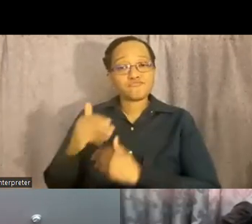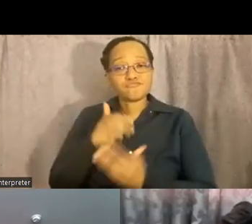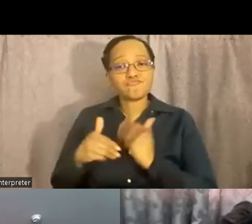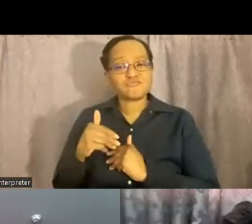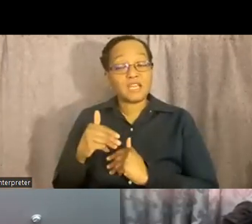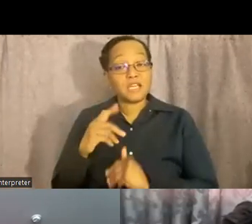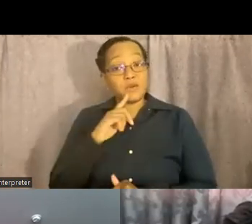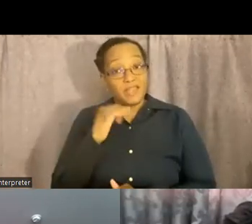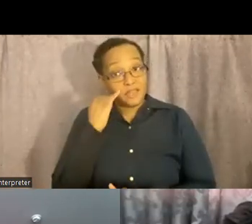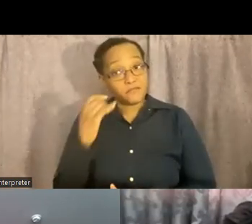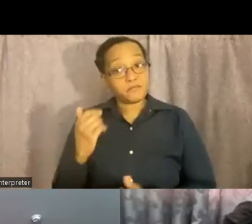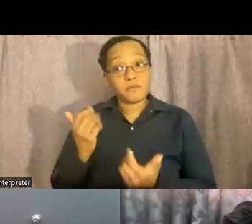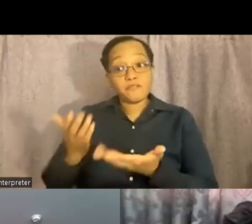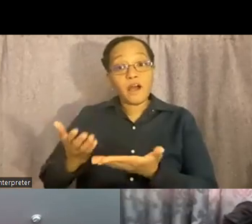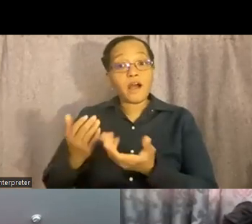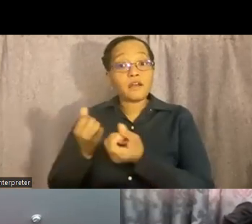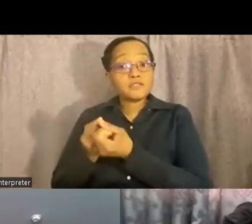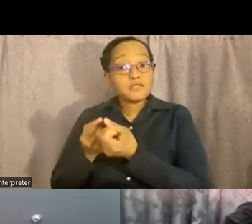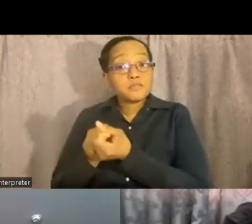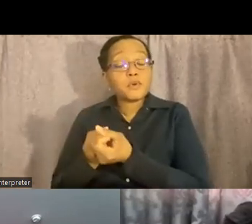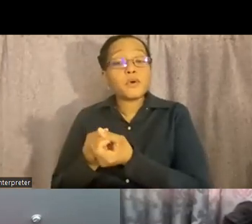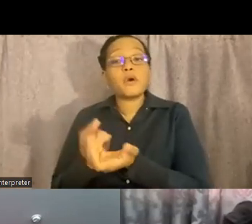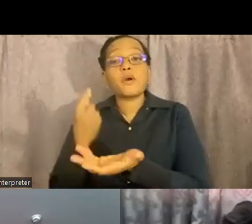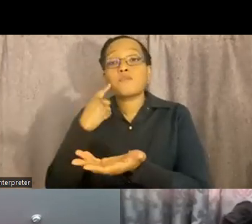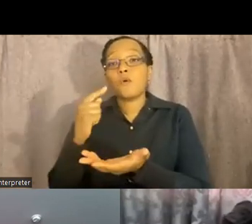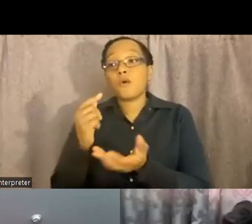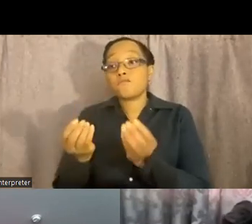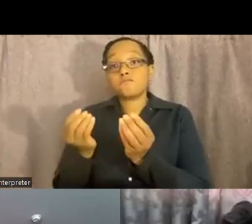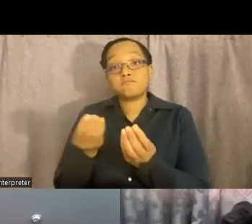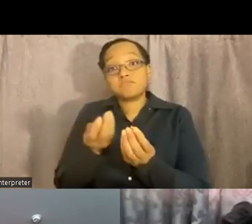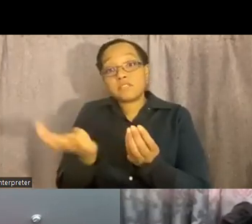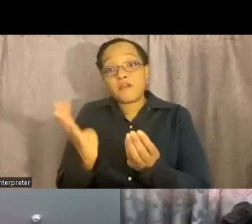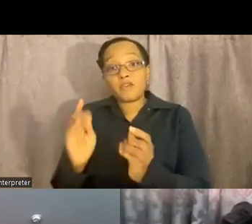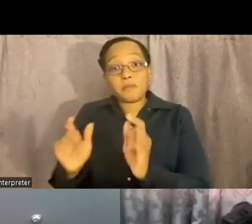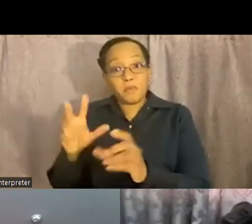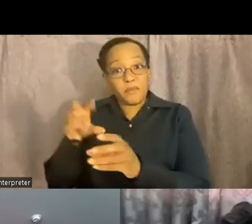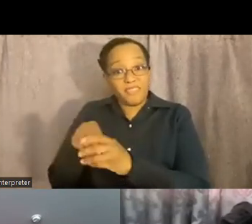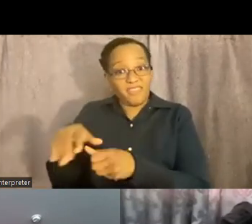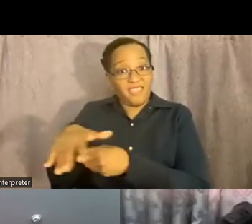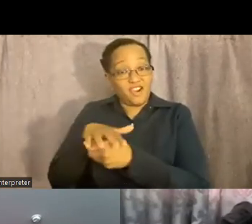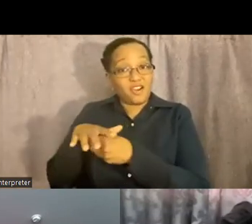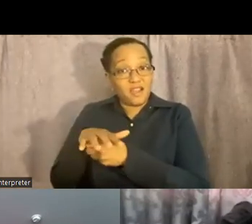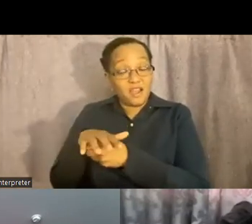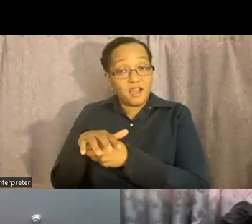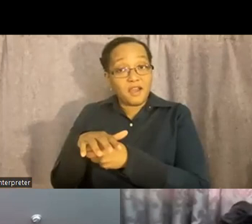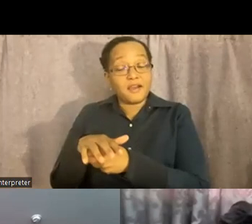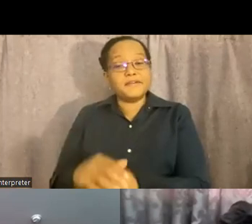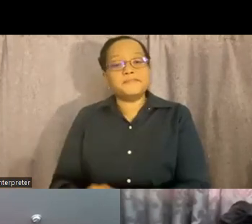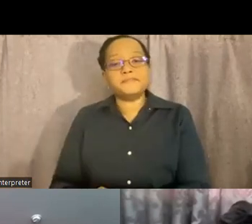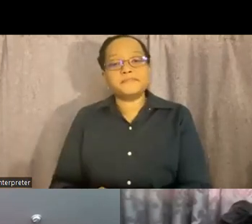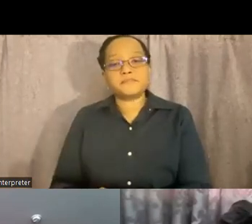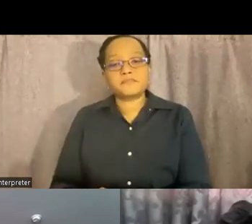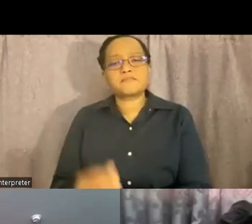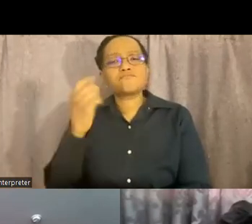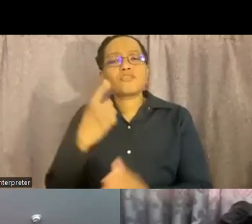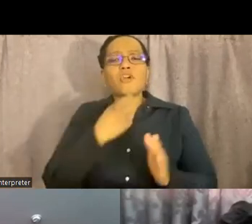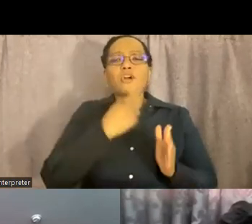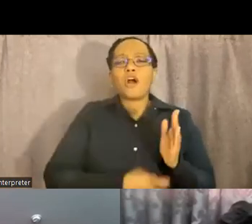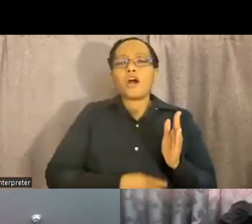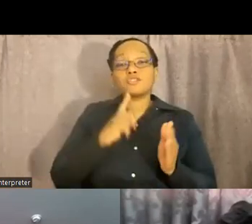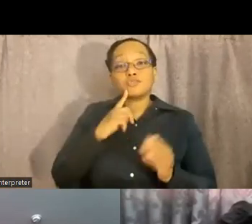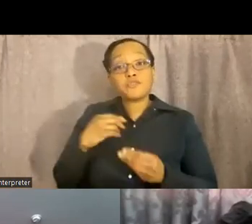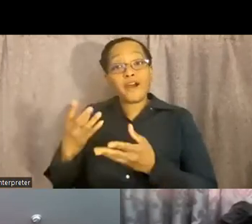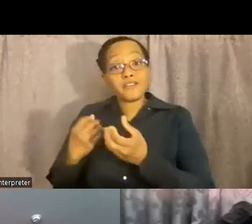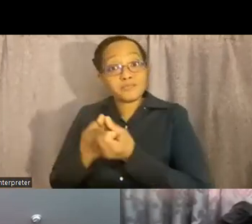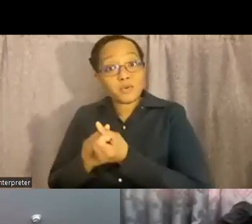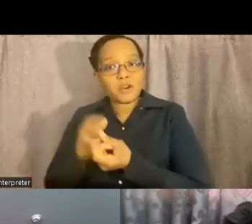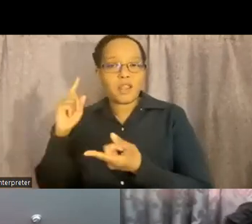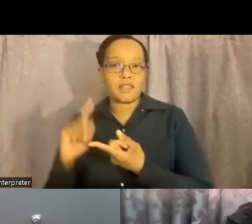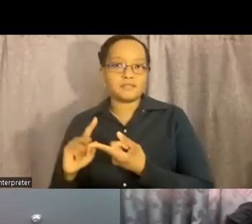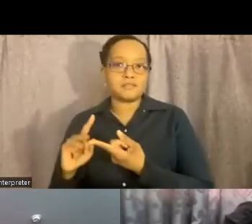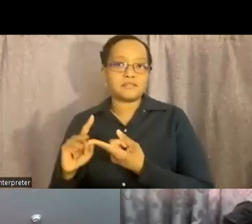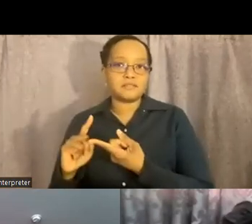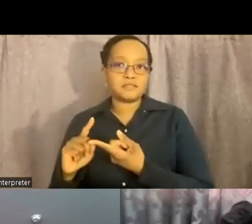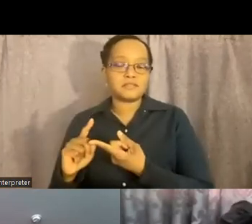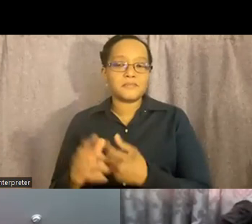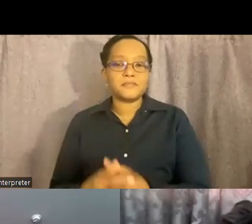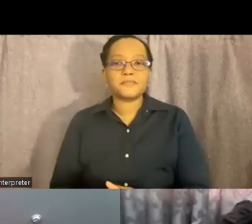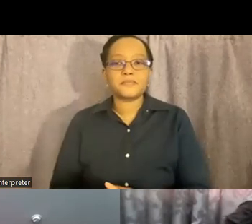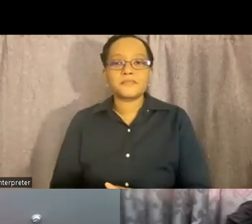If you are providing support , the cost is less , especially in a smaller